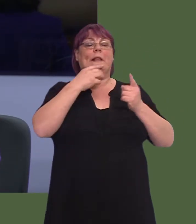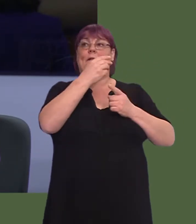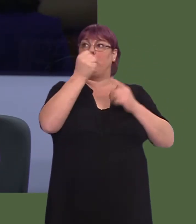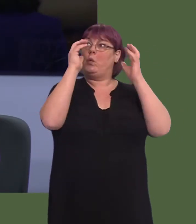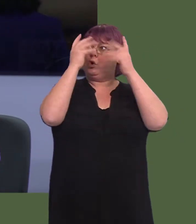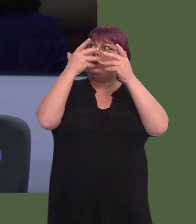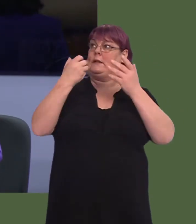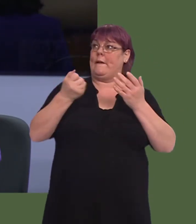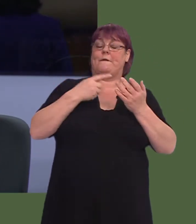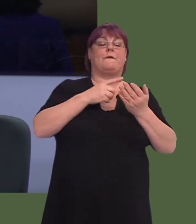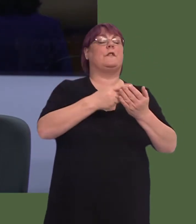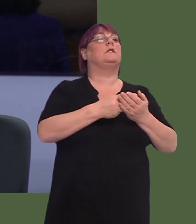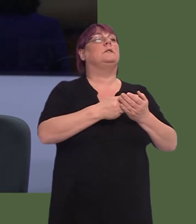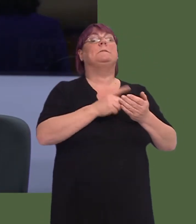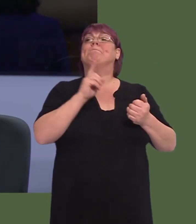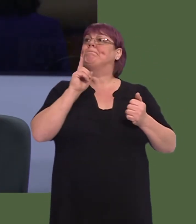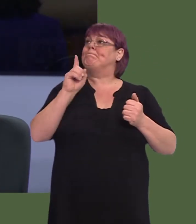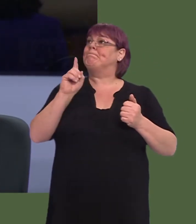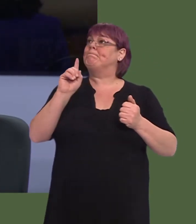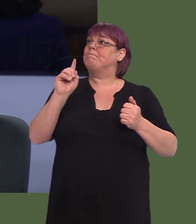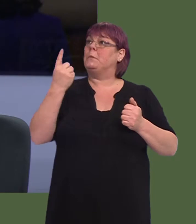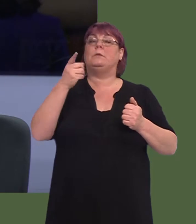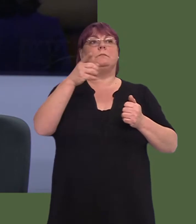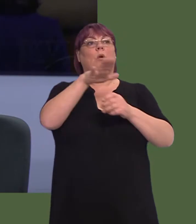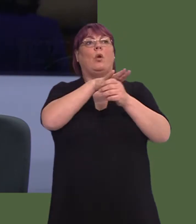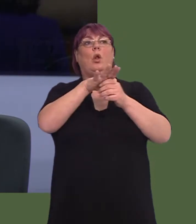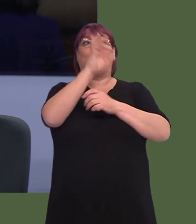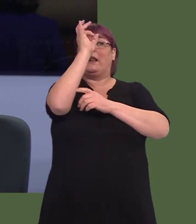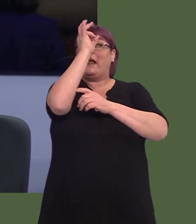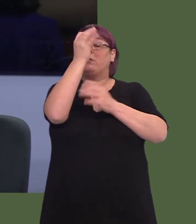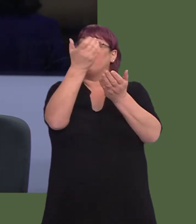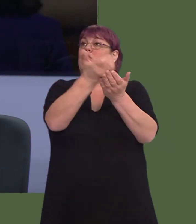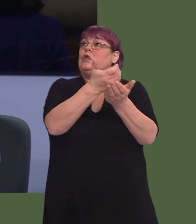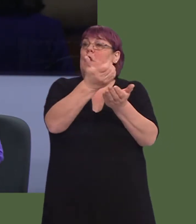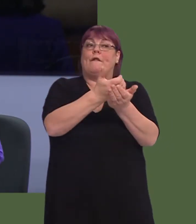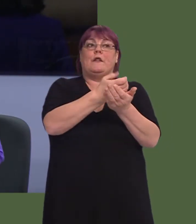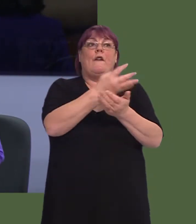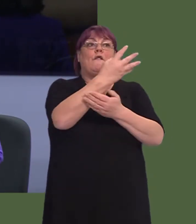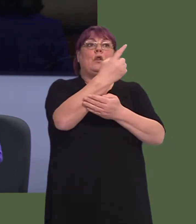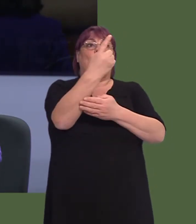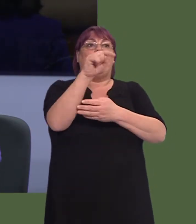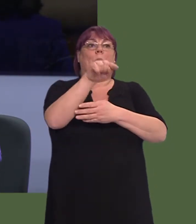One thing, in particular, though: local council reserves currently stand at £41.5 million.